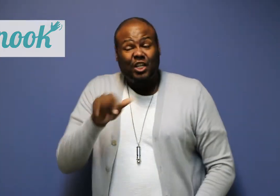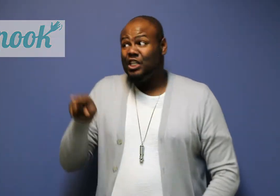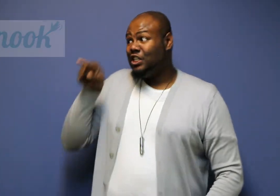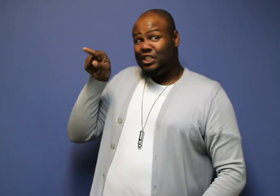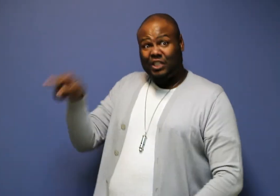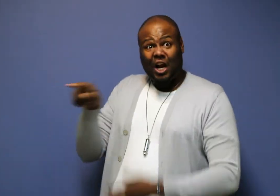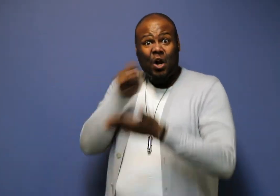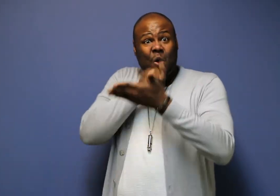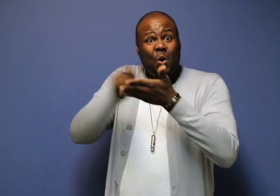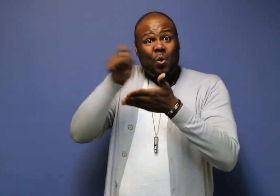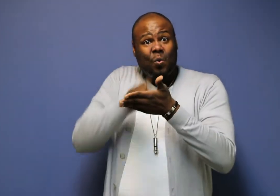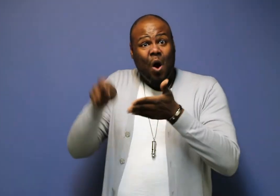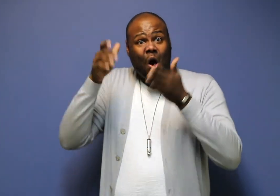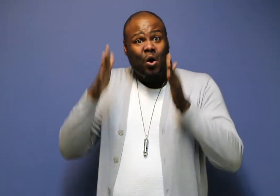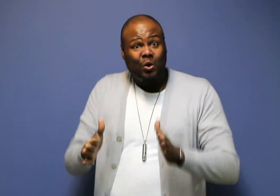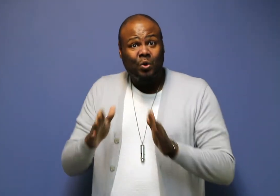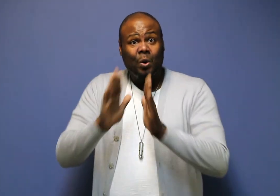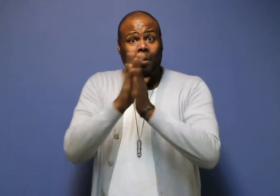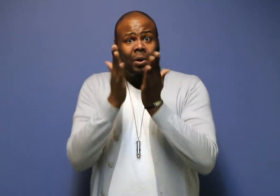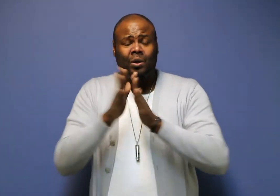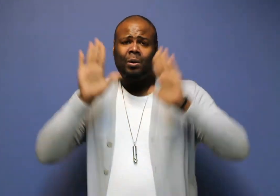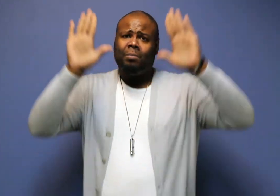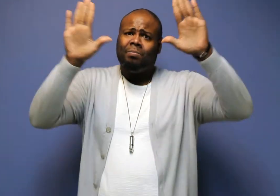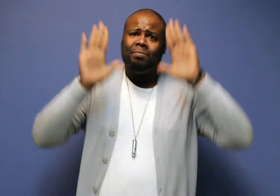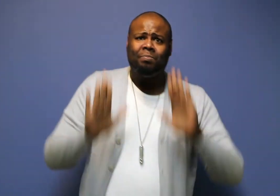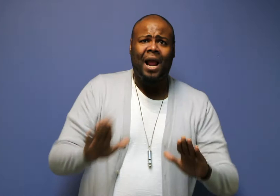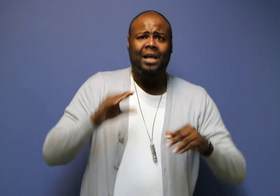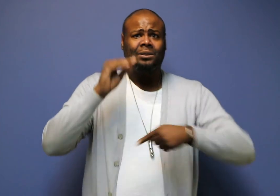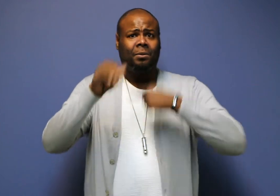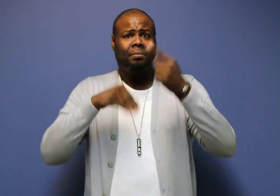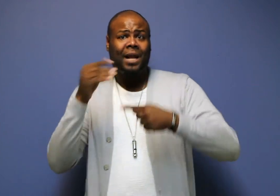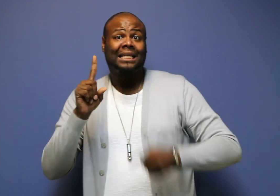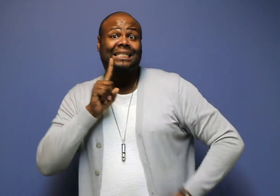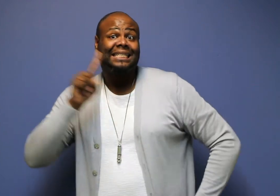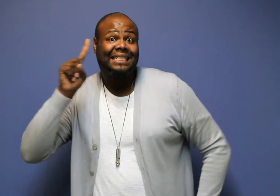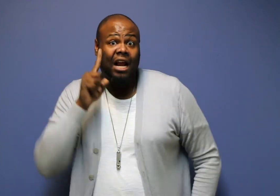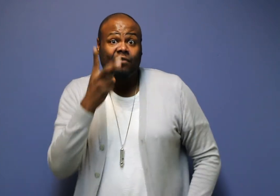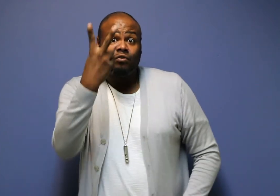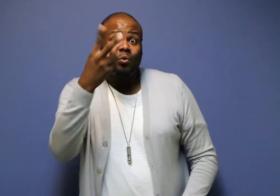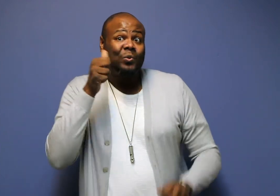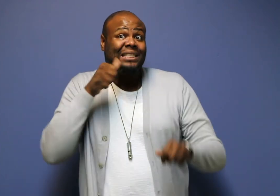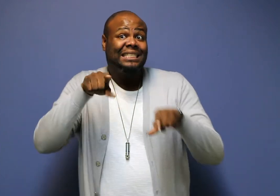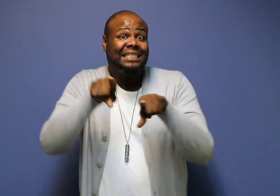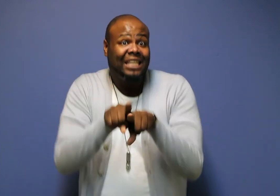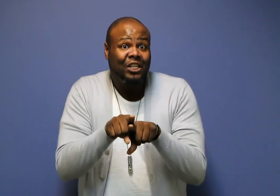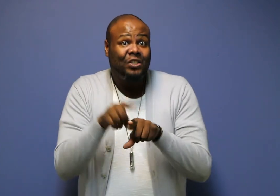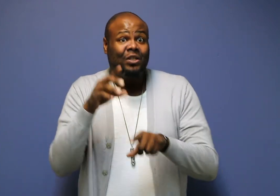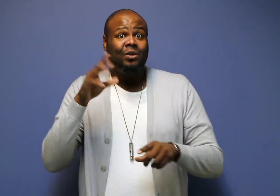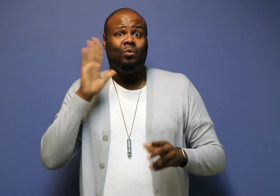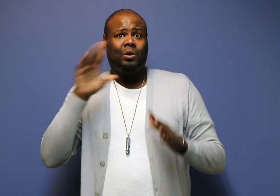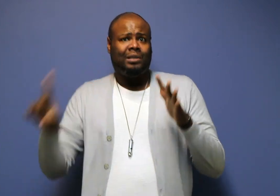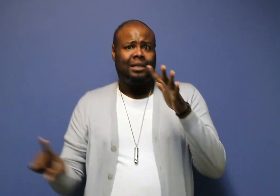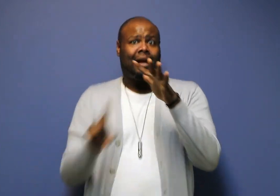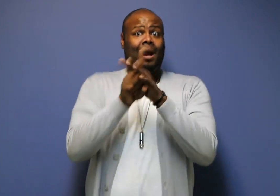Sheena also wrote an amazing book about deaf two sisters,